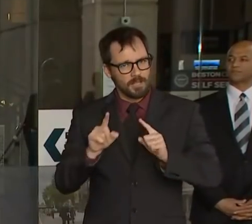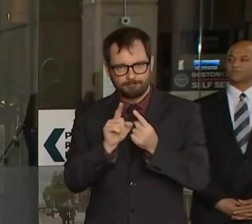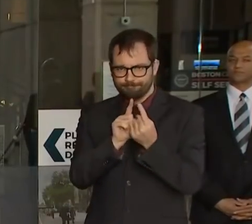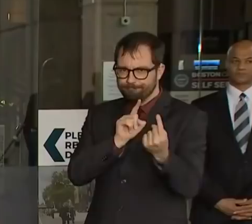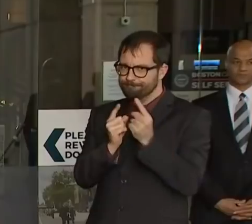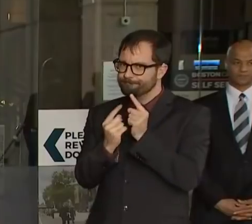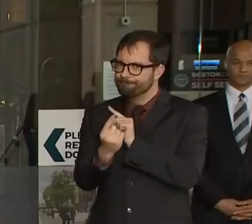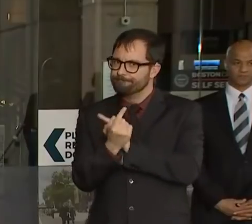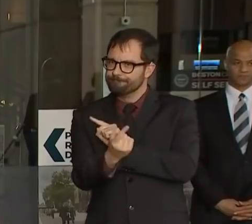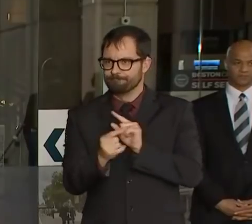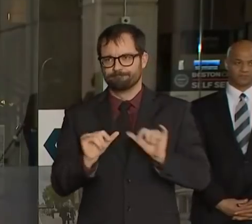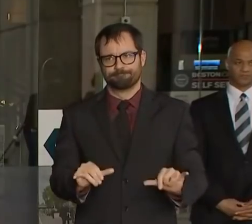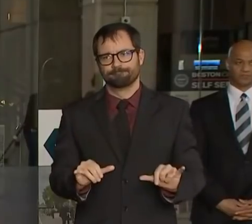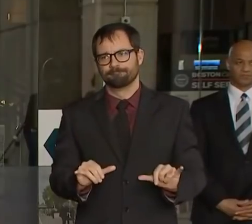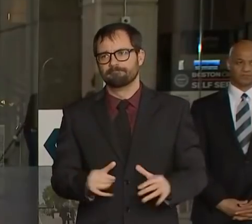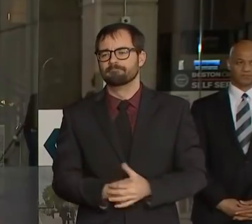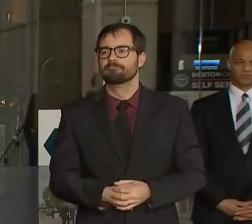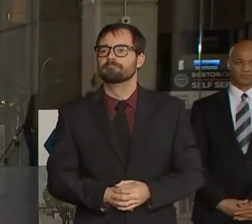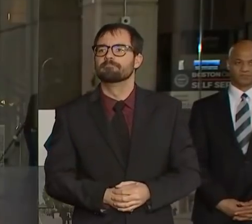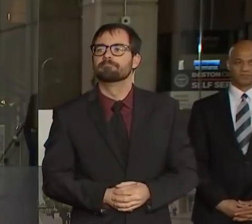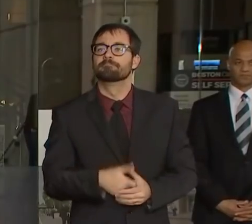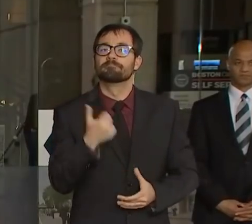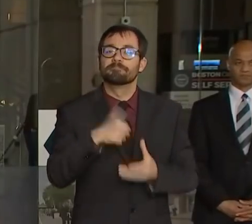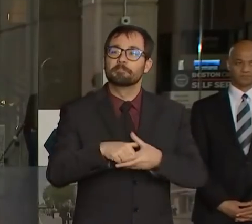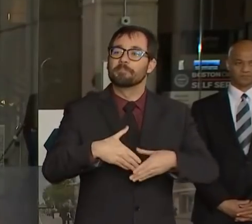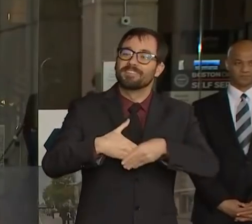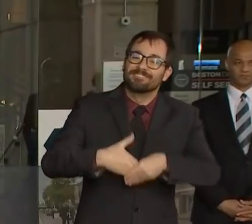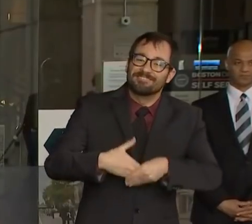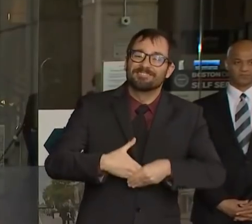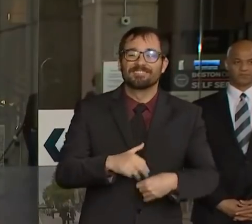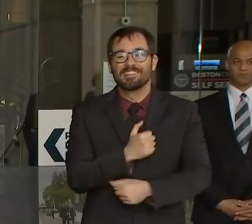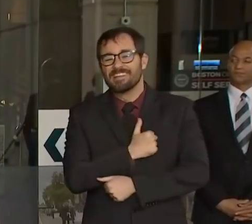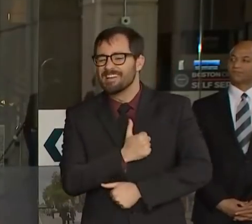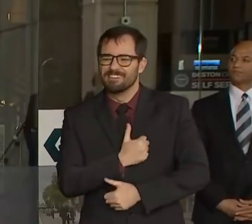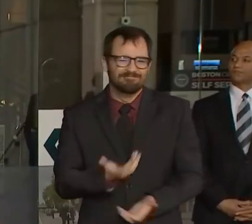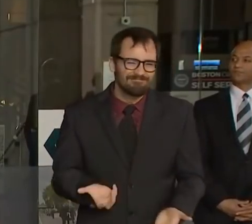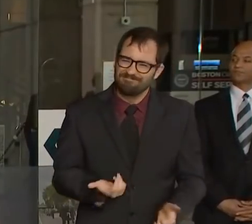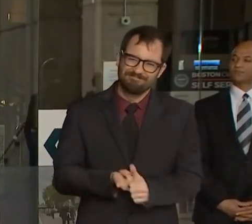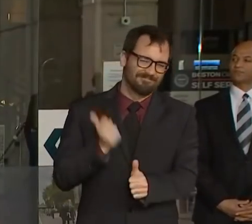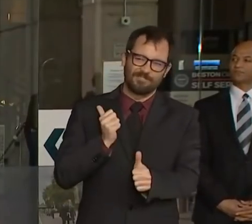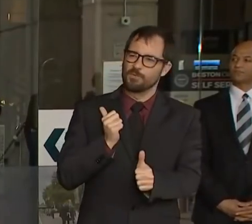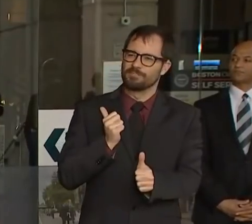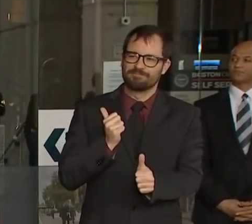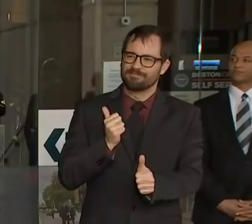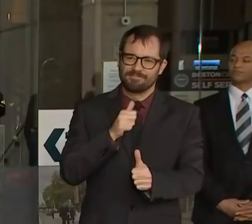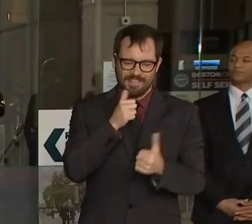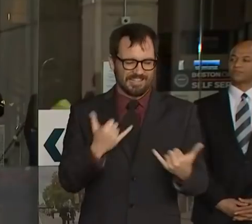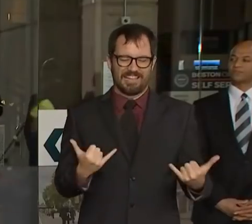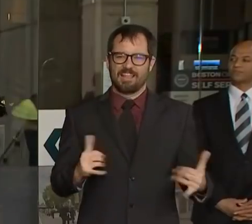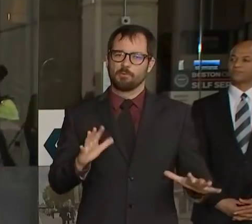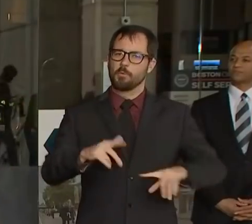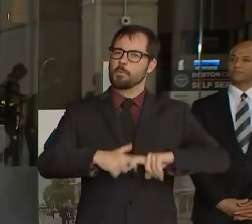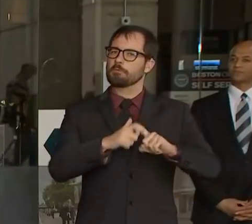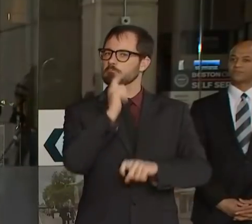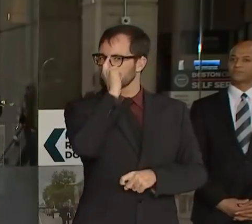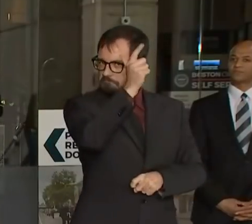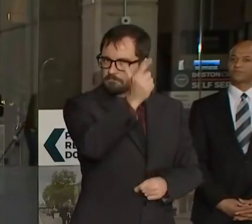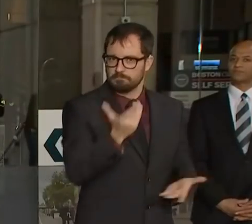PHYSICAL DISTANCE FROM PEOPLE. ALWAYS BE COGNIZANT OF THAT. MOST PEOPLE ARE NOT SHAKING HANDS.